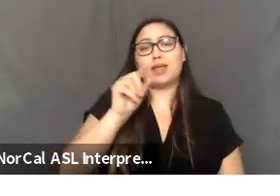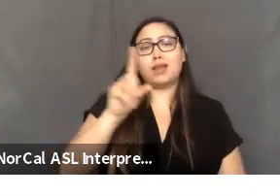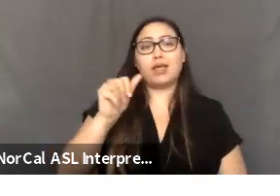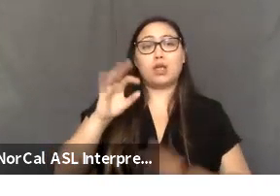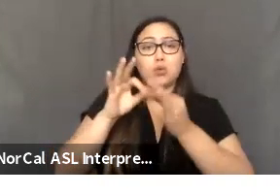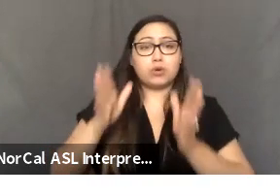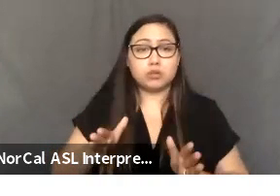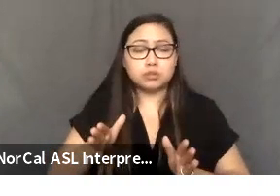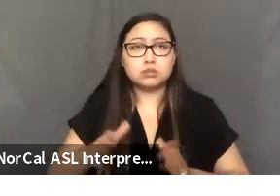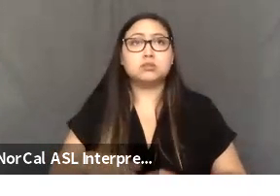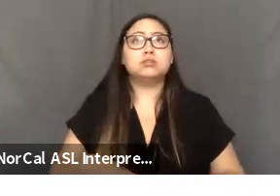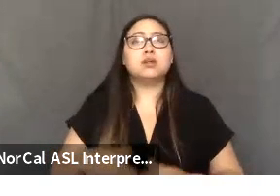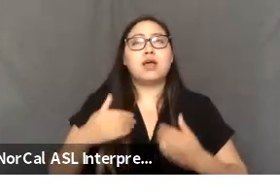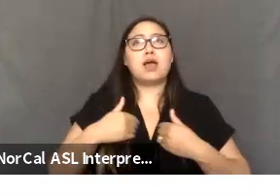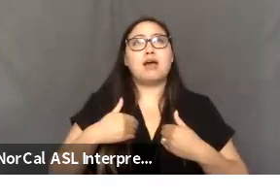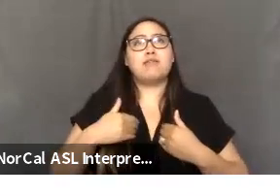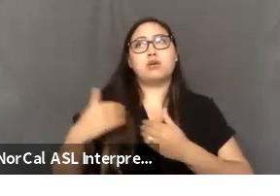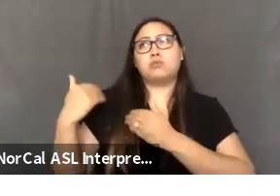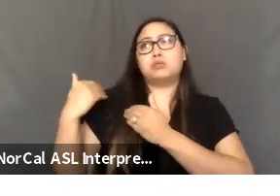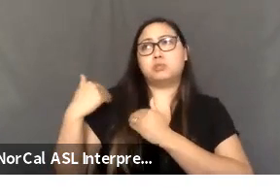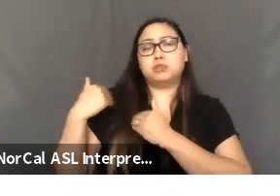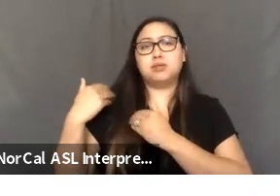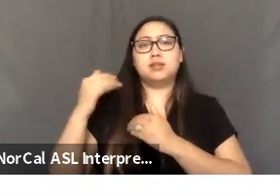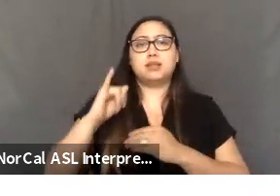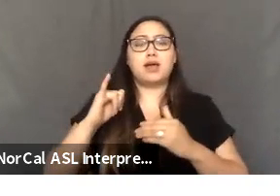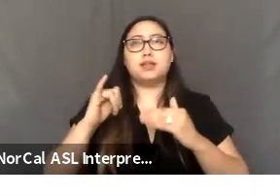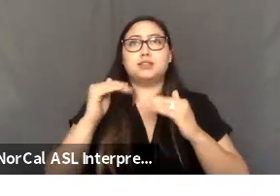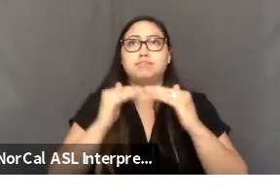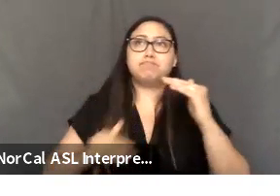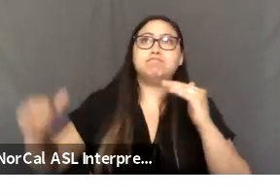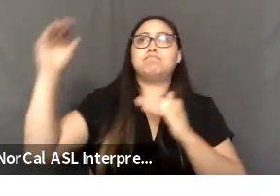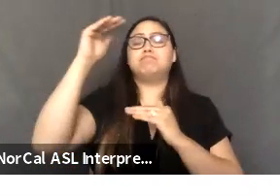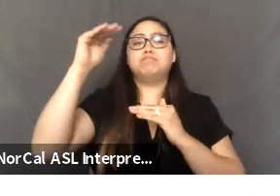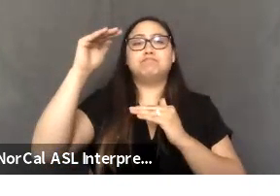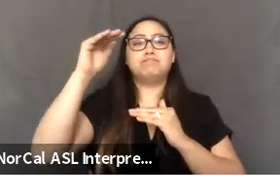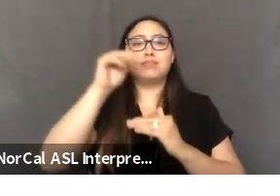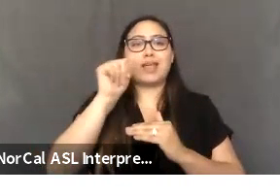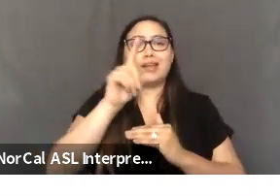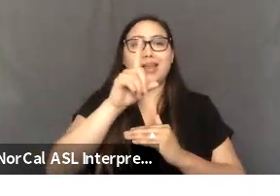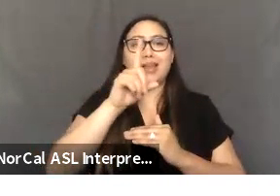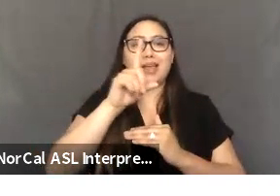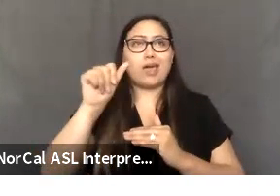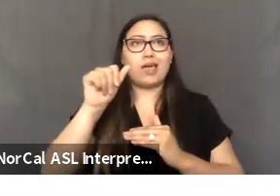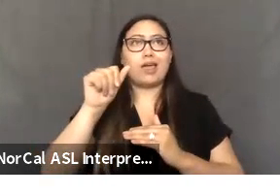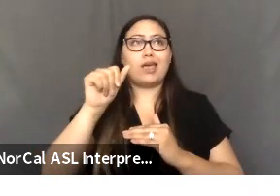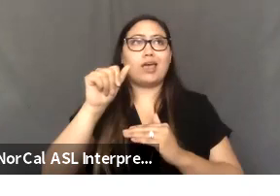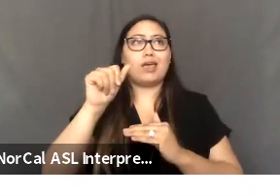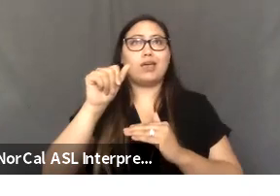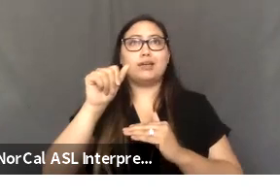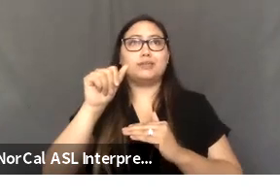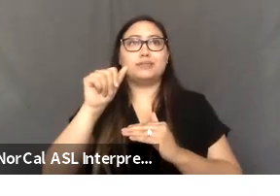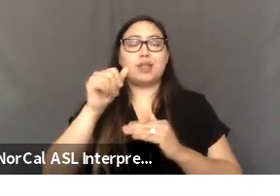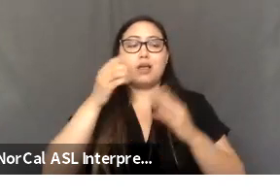that they had responsibilities that went beyond ADA and focusing just on individuals